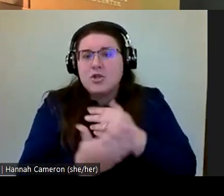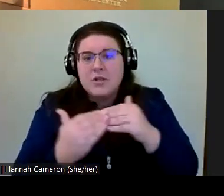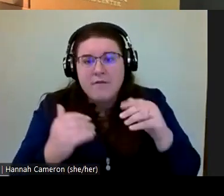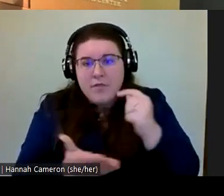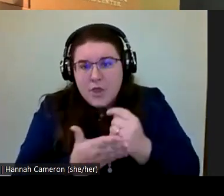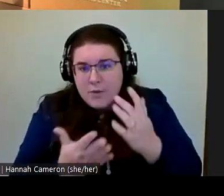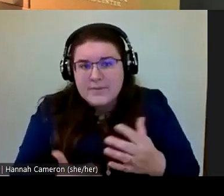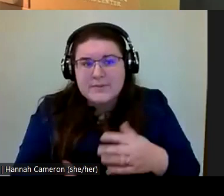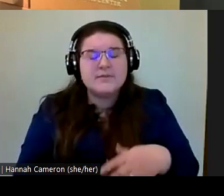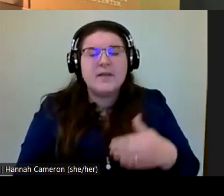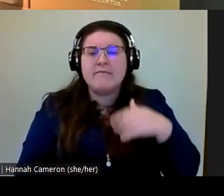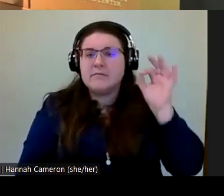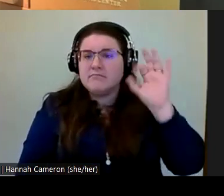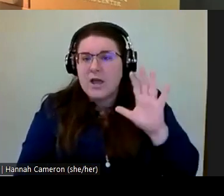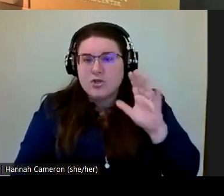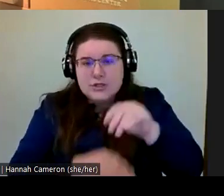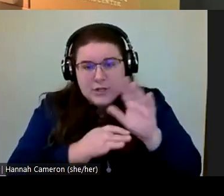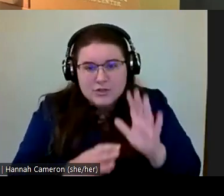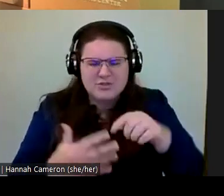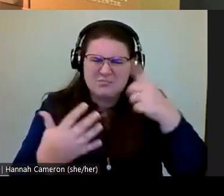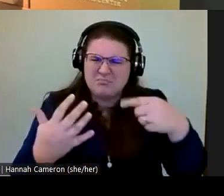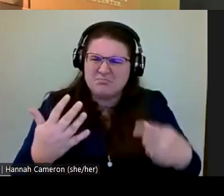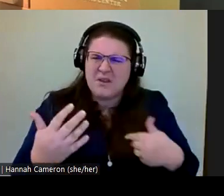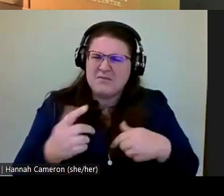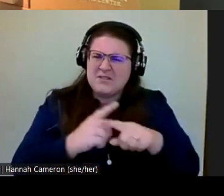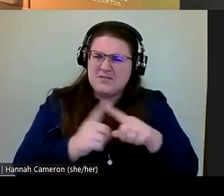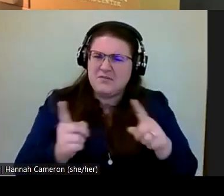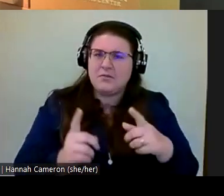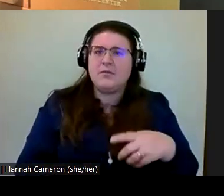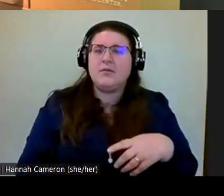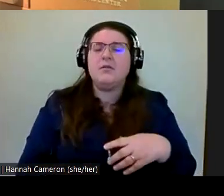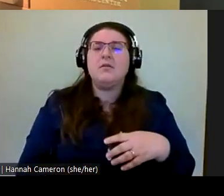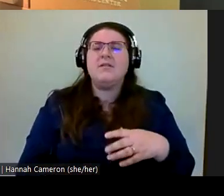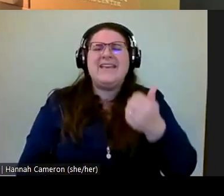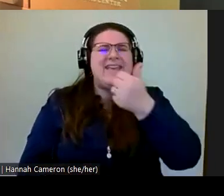pastoral counselors and uh you know if you take anybody who's got any formal training in helping